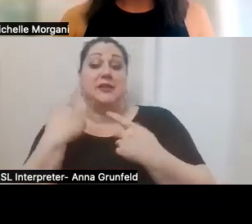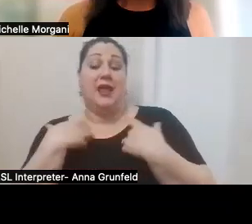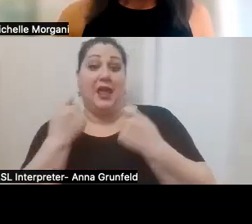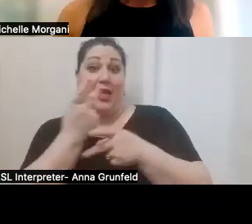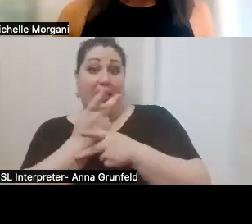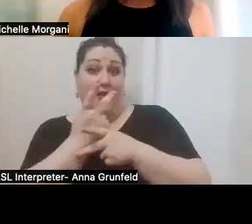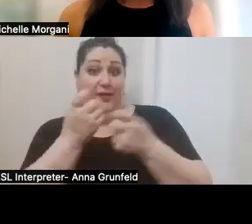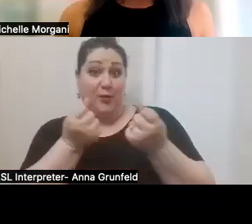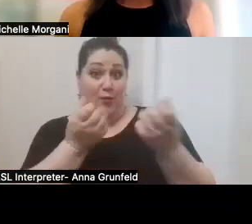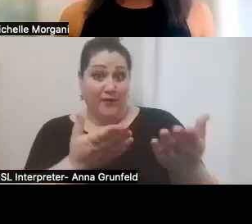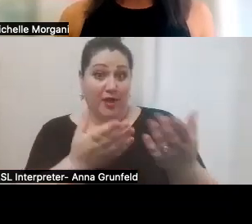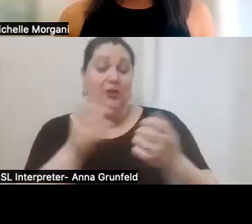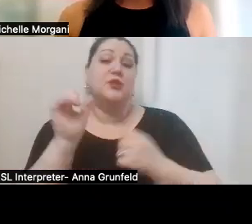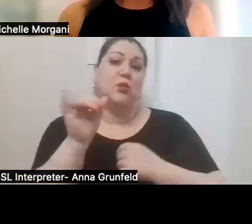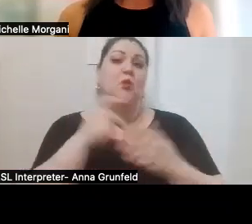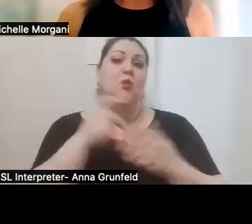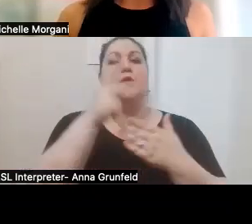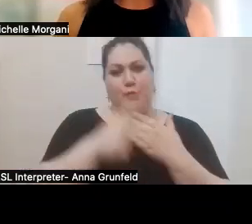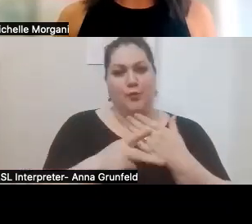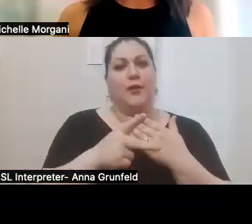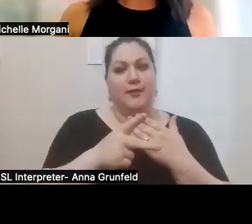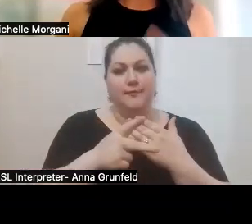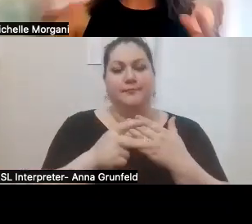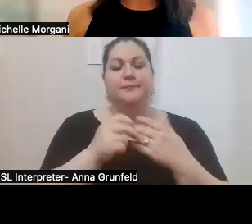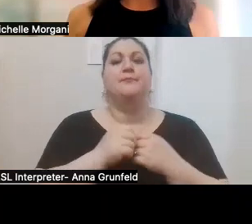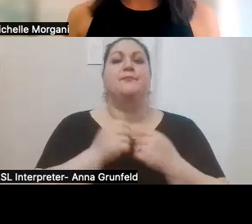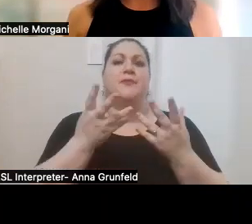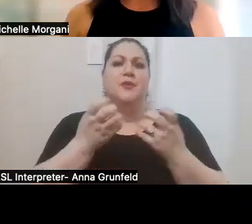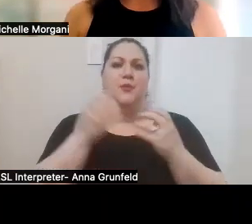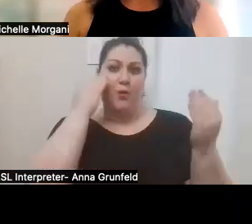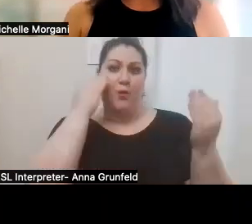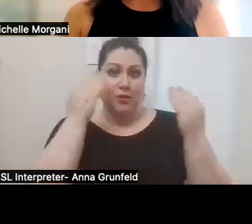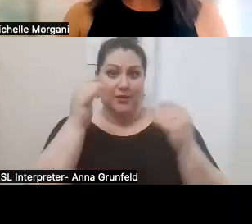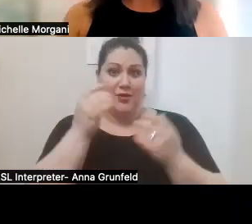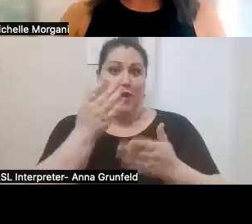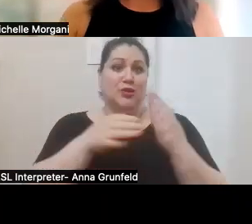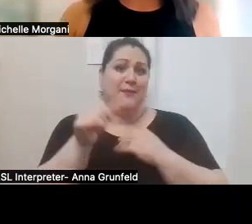So, I do just want to acknowledge some of the other pieces that we are utilizing